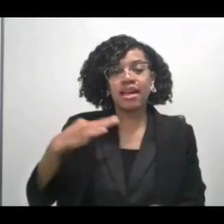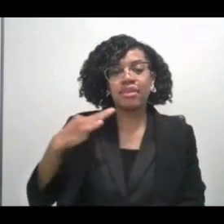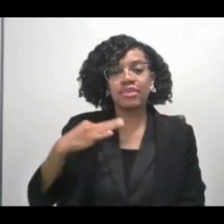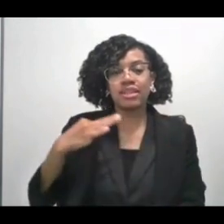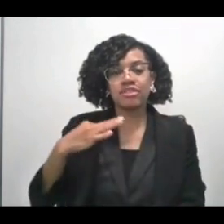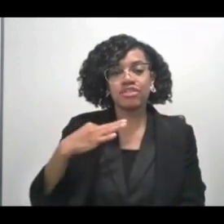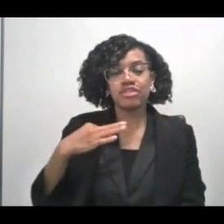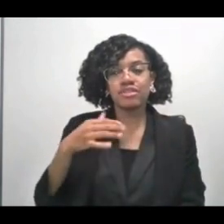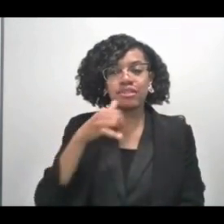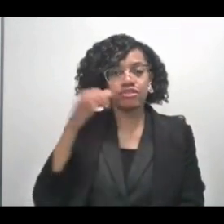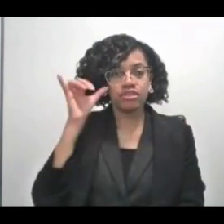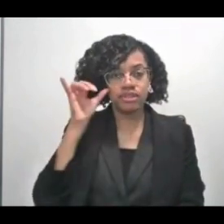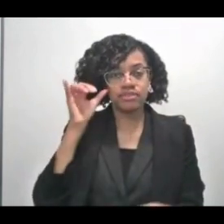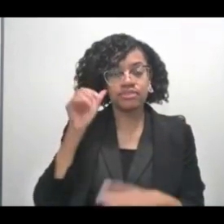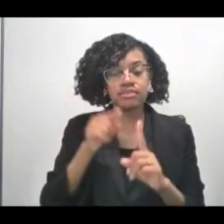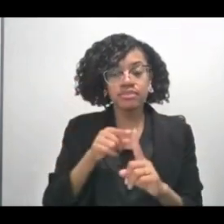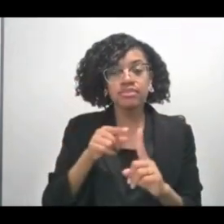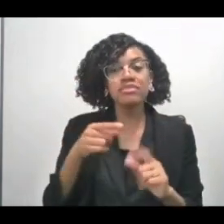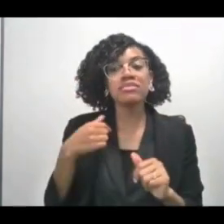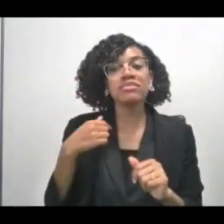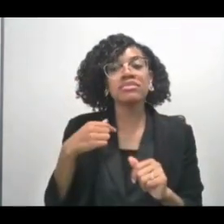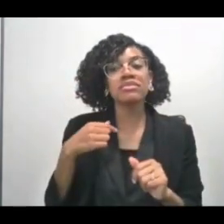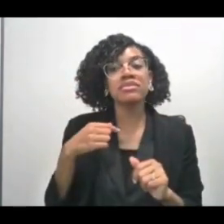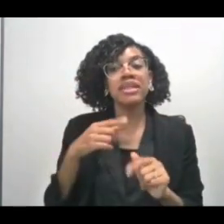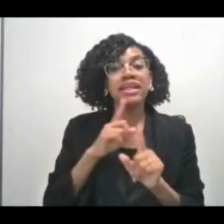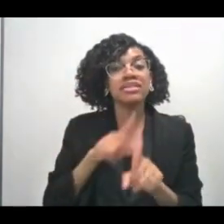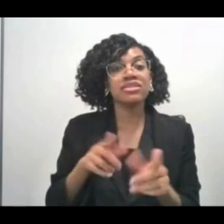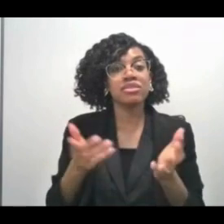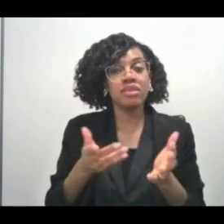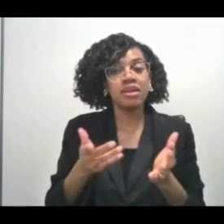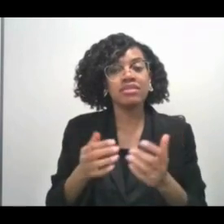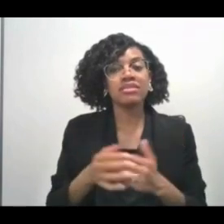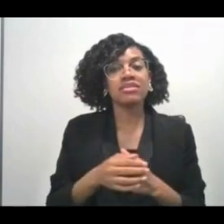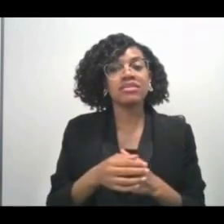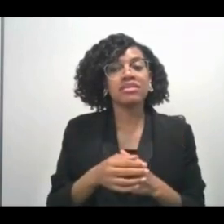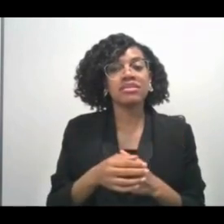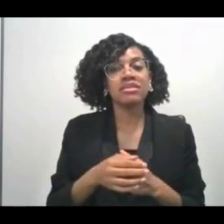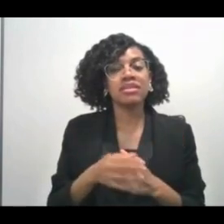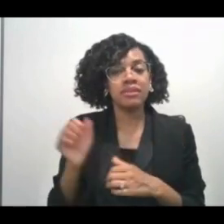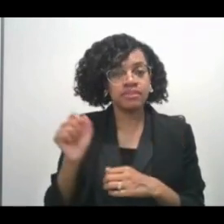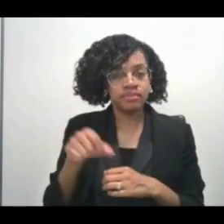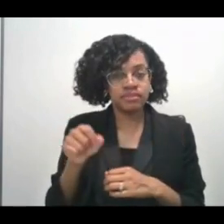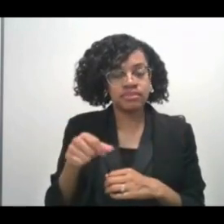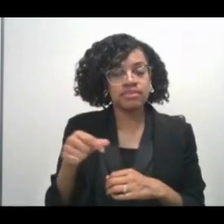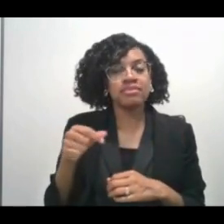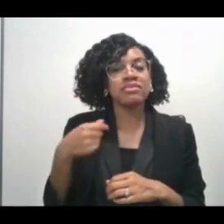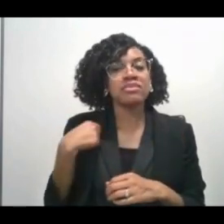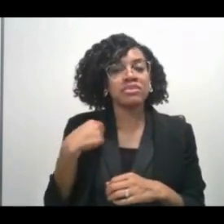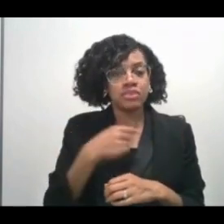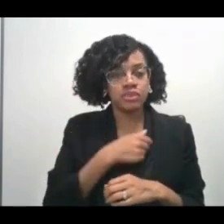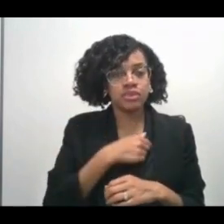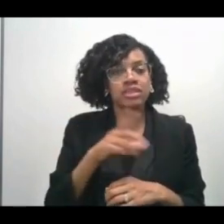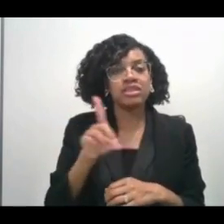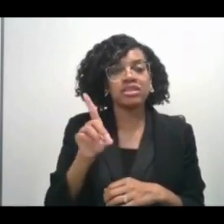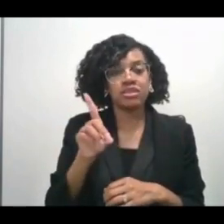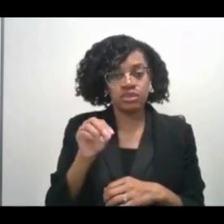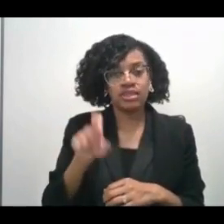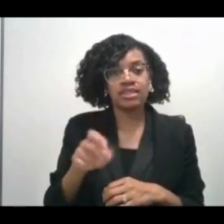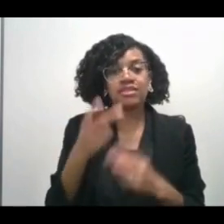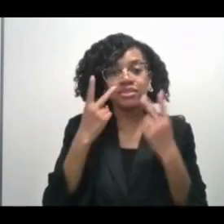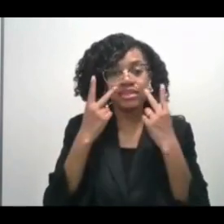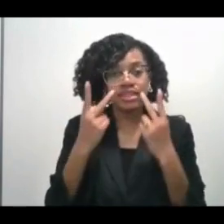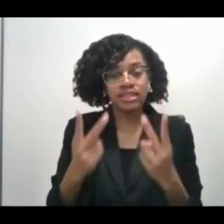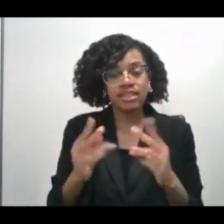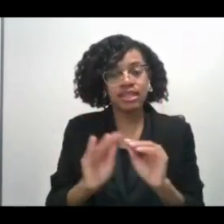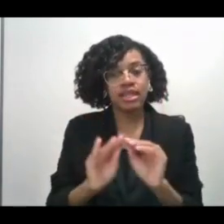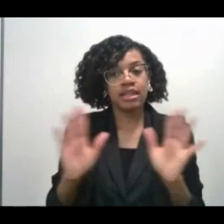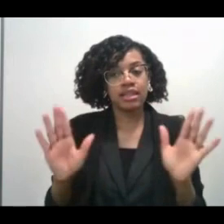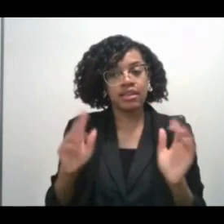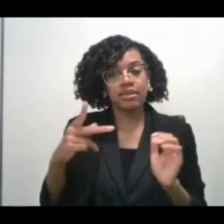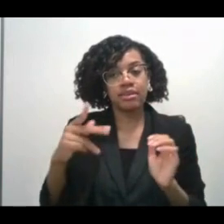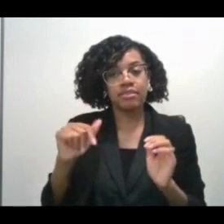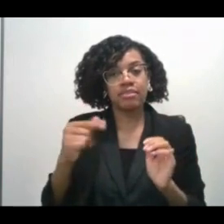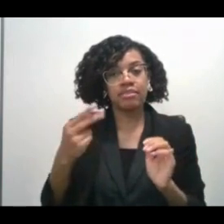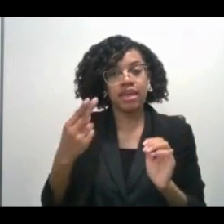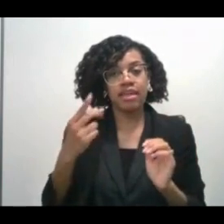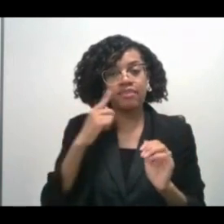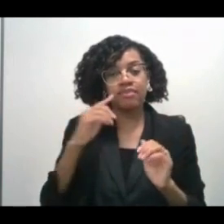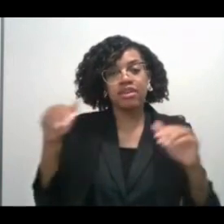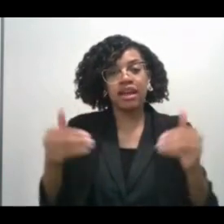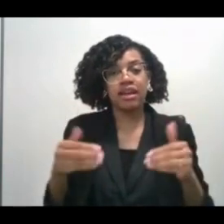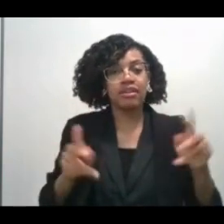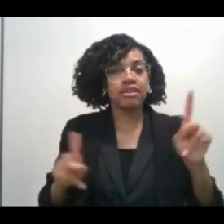that was there did need to be a clear path to hiring people. So